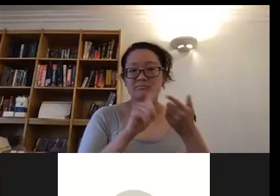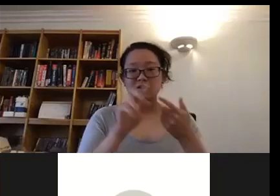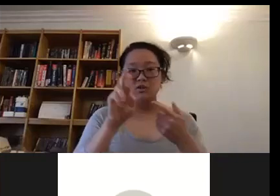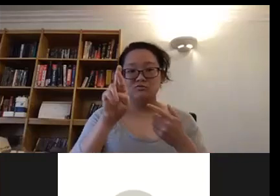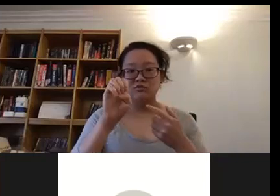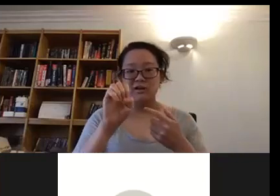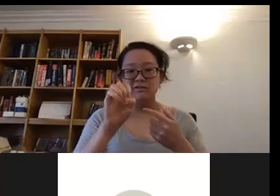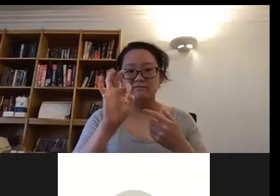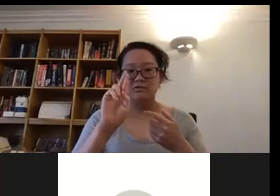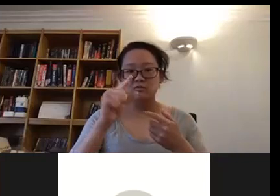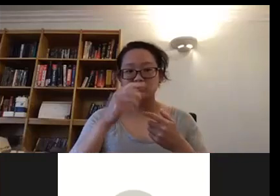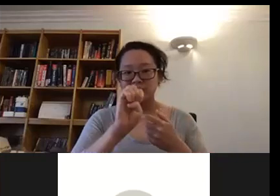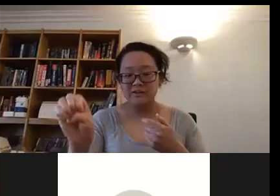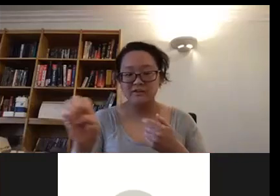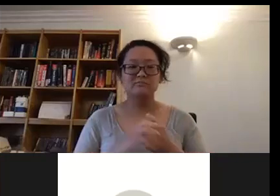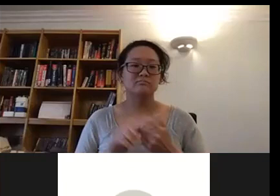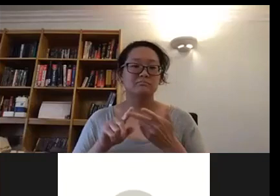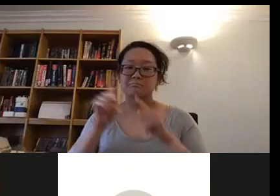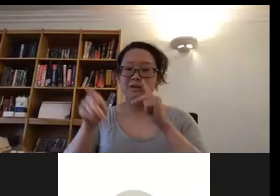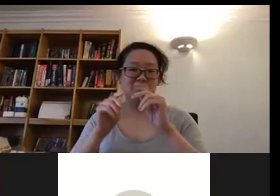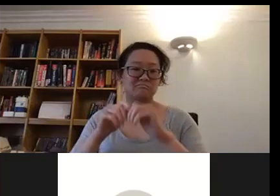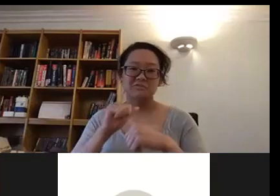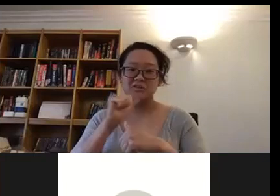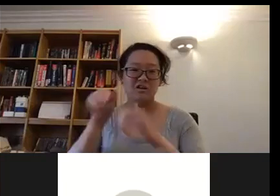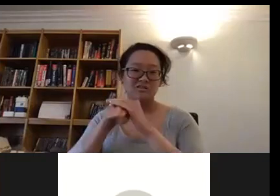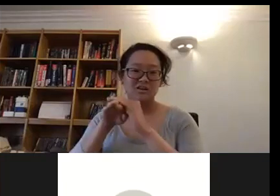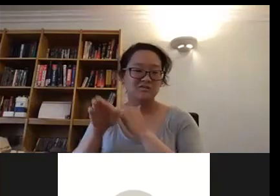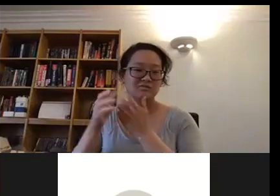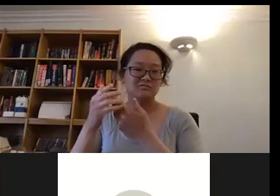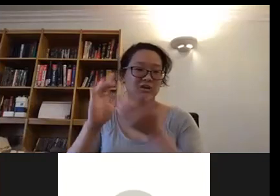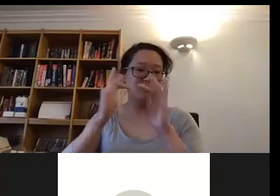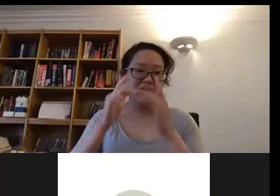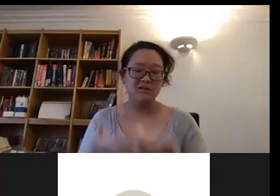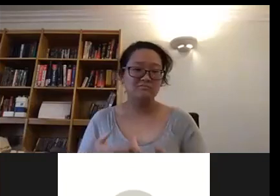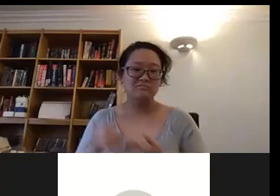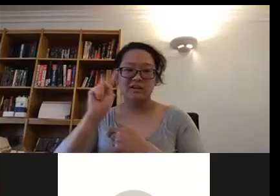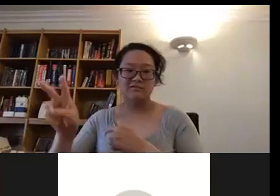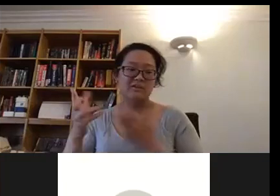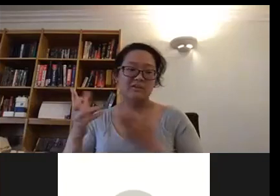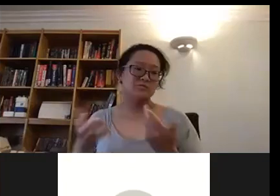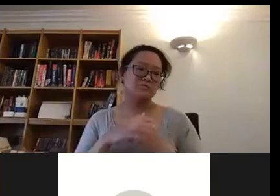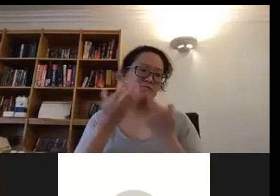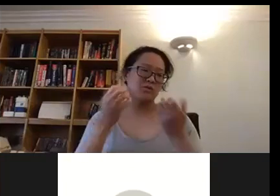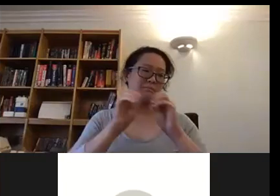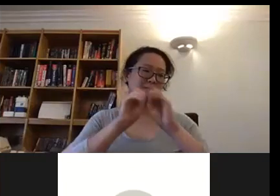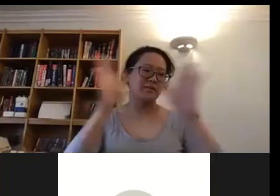because Deaf people may have limited English, They may not have accessibility to the internet or TV.